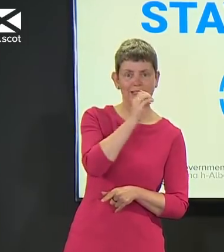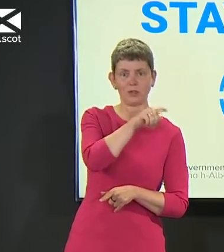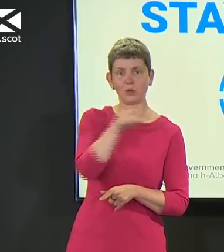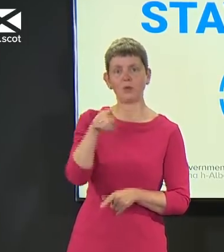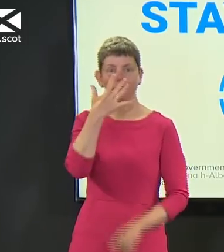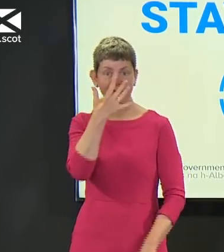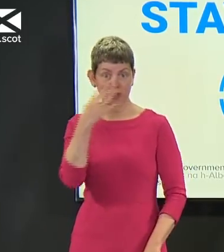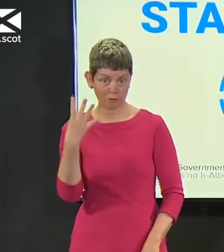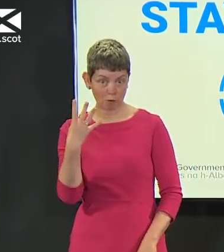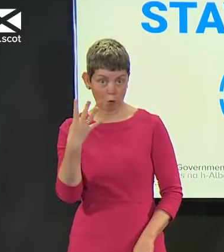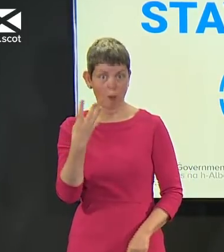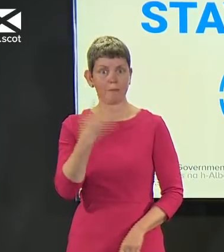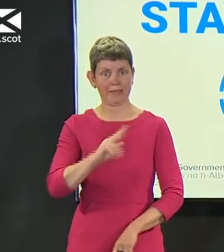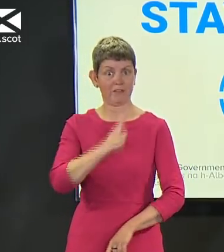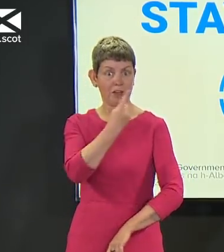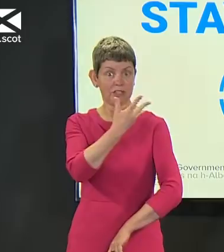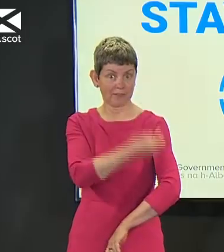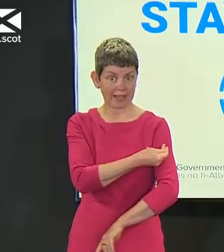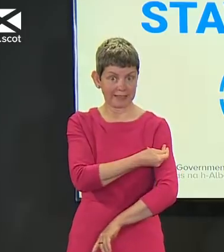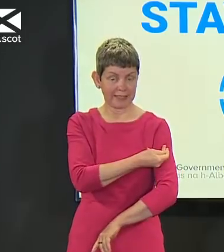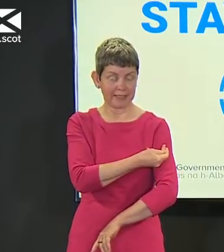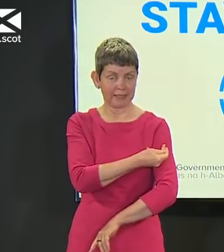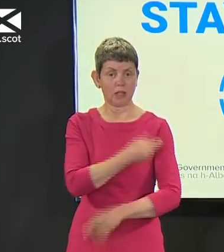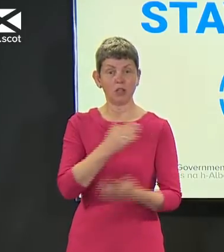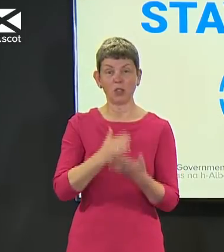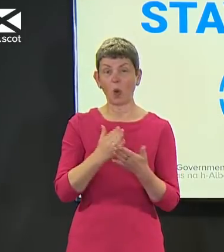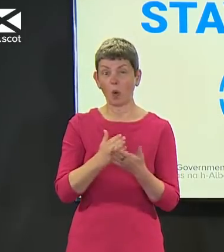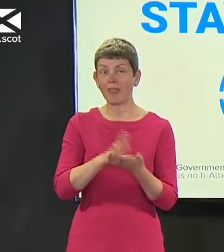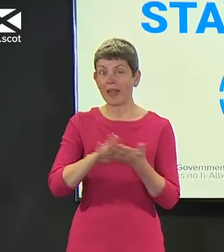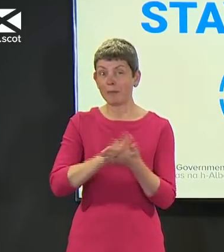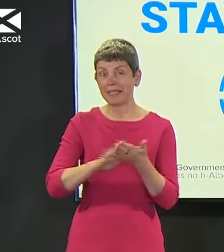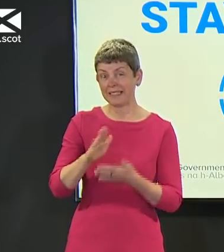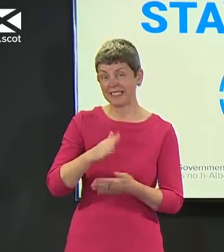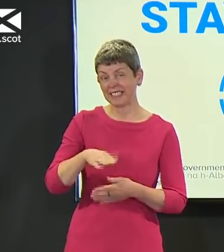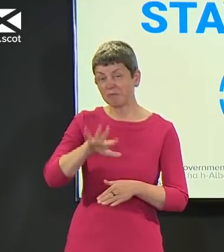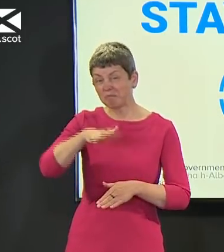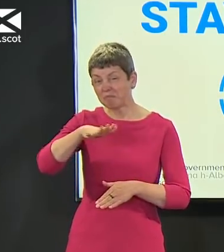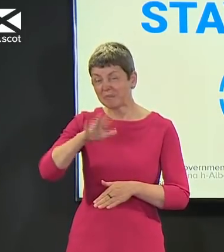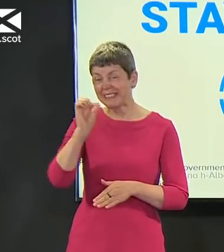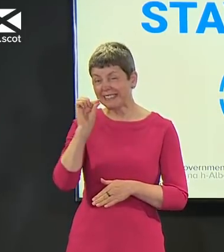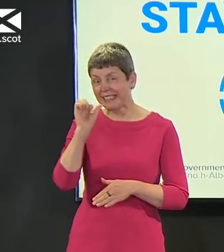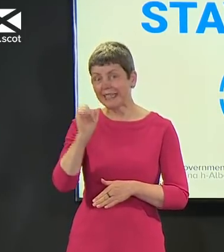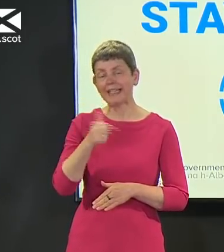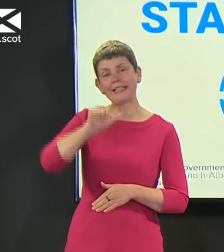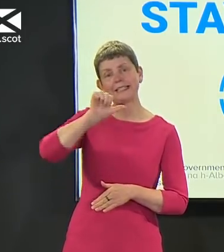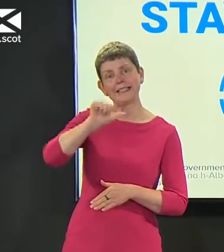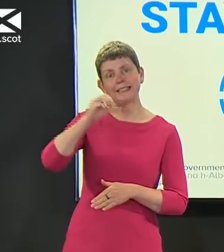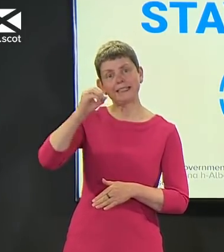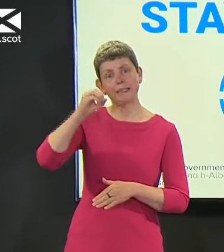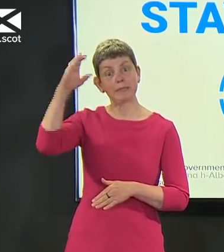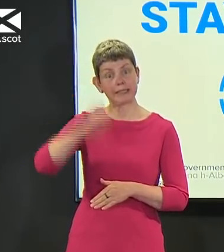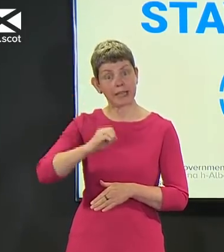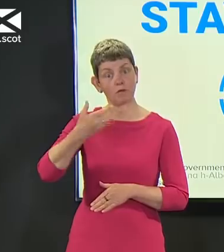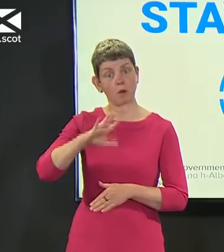a first dose now to almost 60 percent of the whole adult population and we have now effectively met